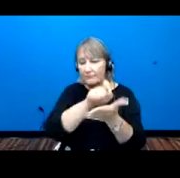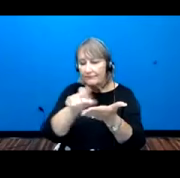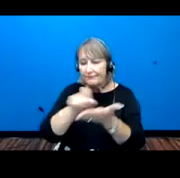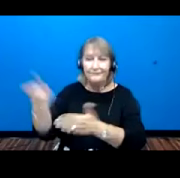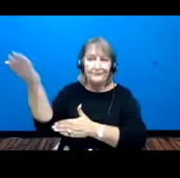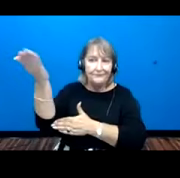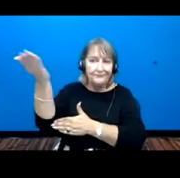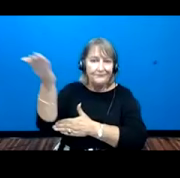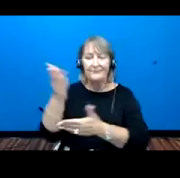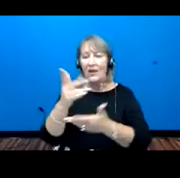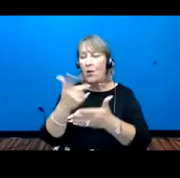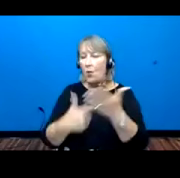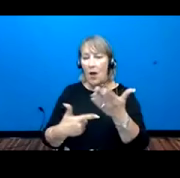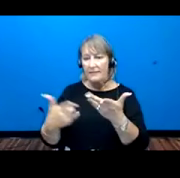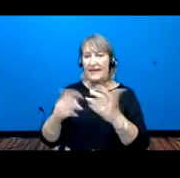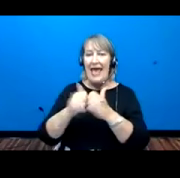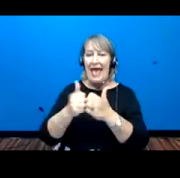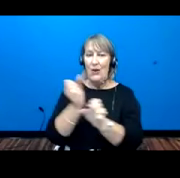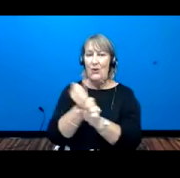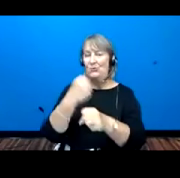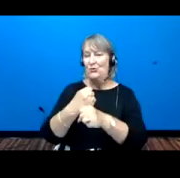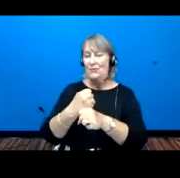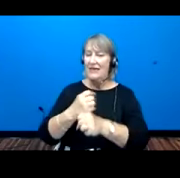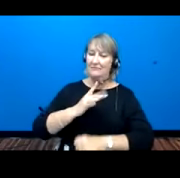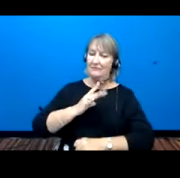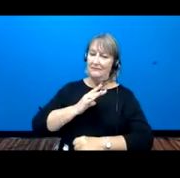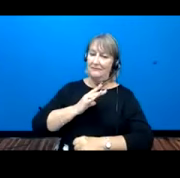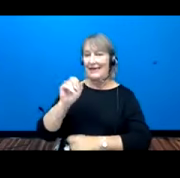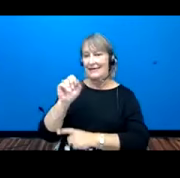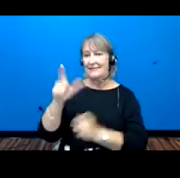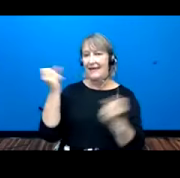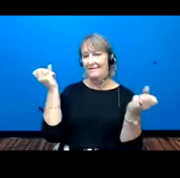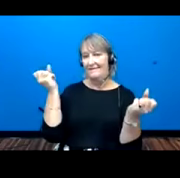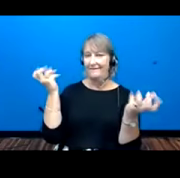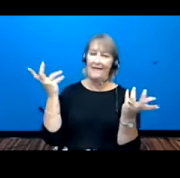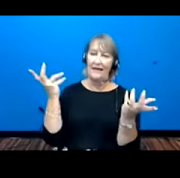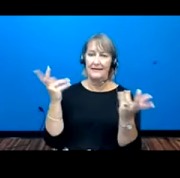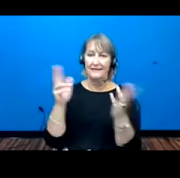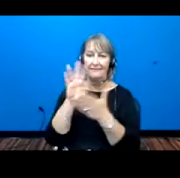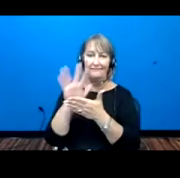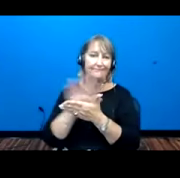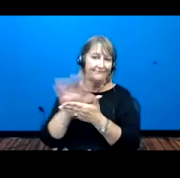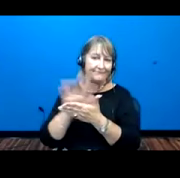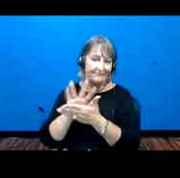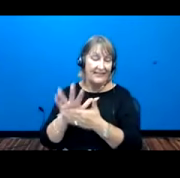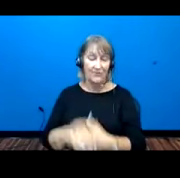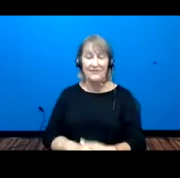when it comes to producing high-quality ASL. So, Liz? Liz: So we've got a little agenda